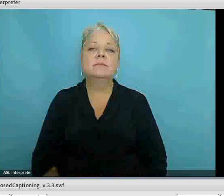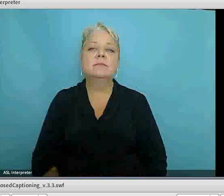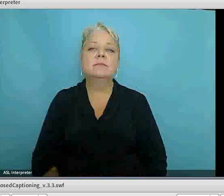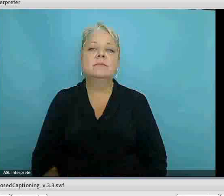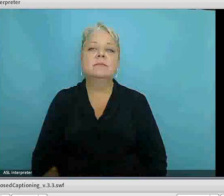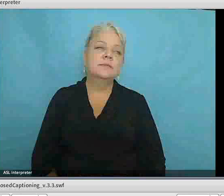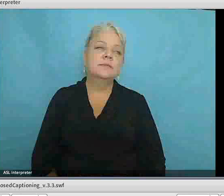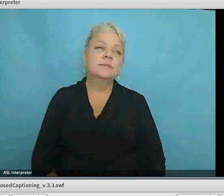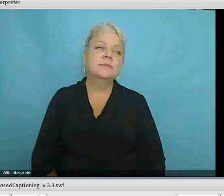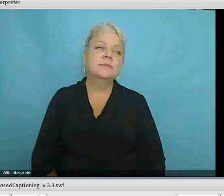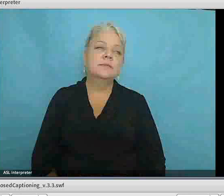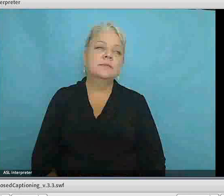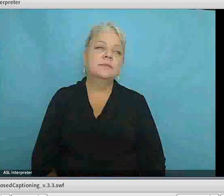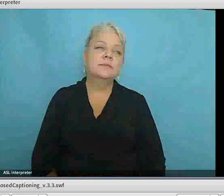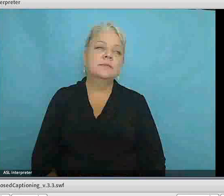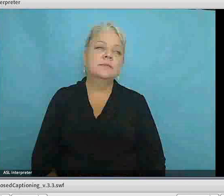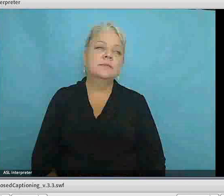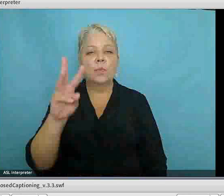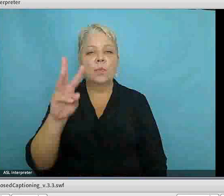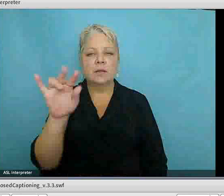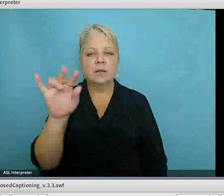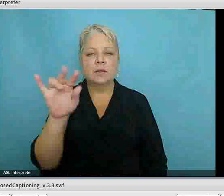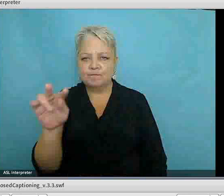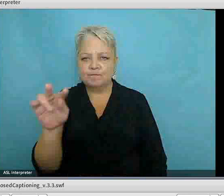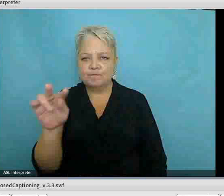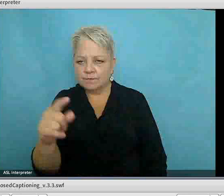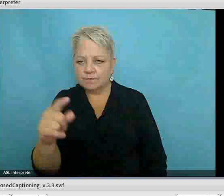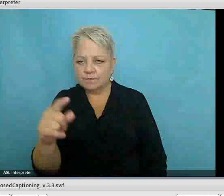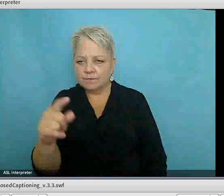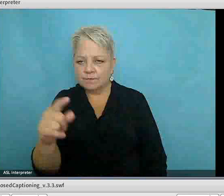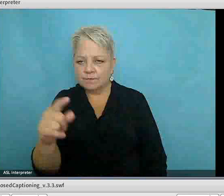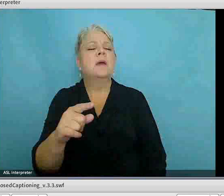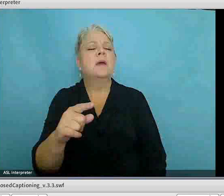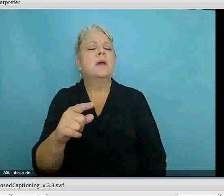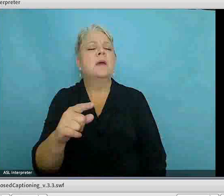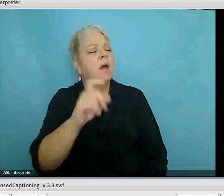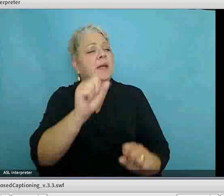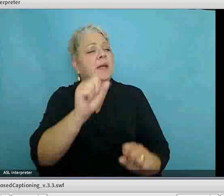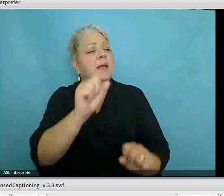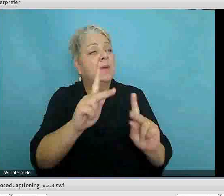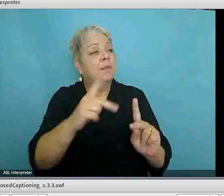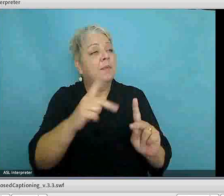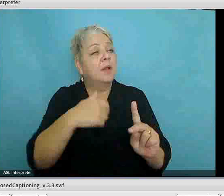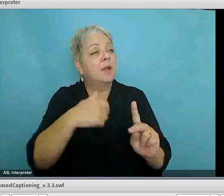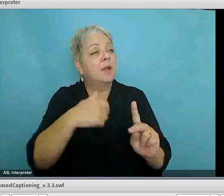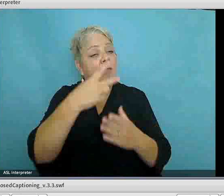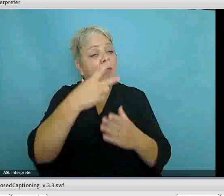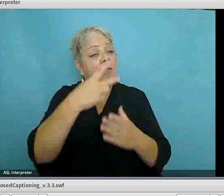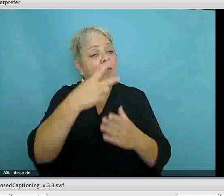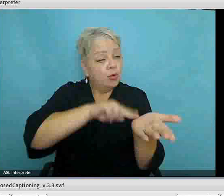Absolutely, and you know, I think that One Care provides many flexibilities